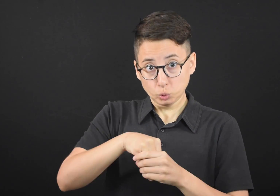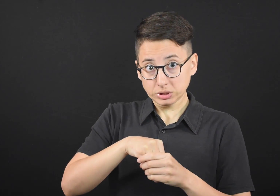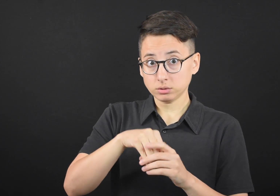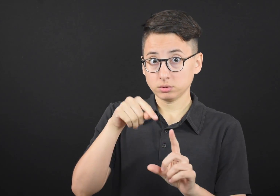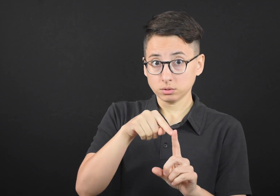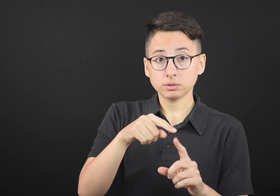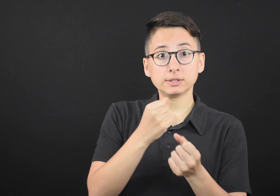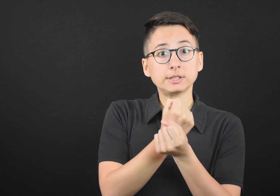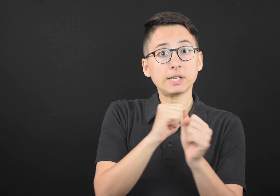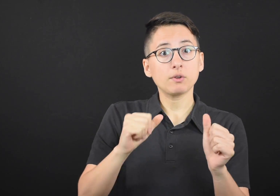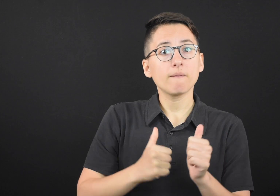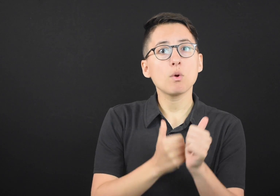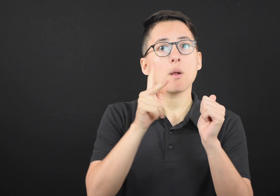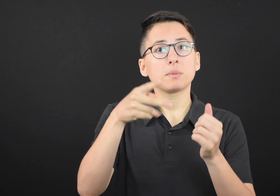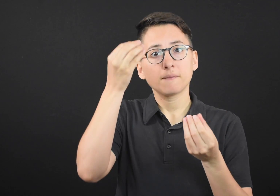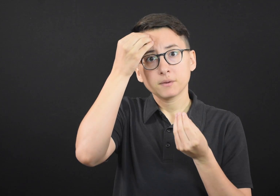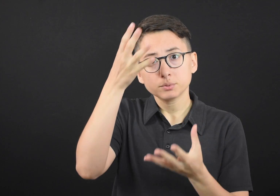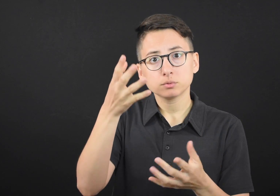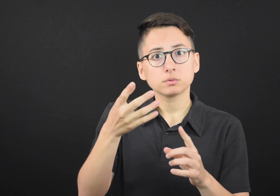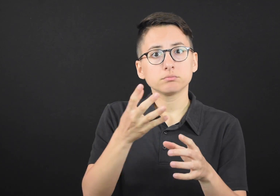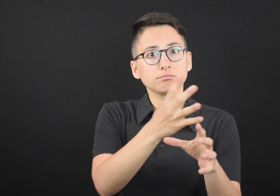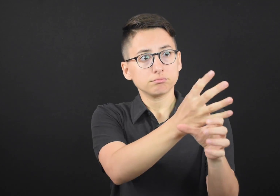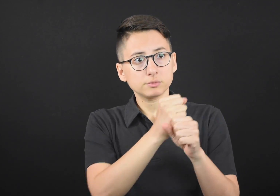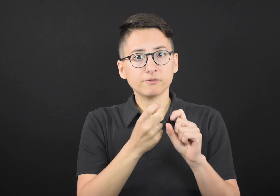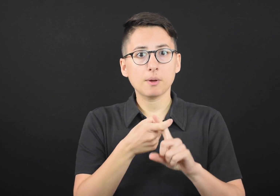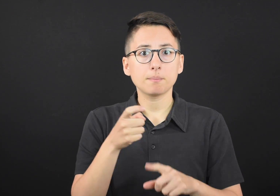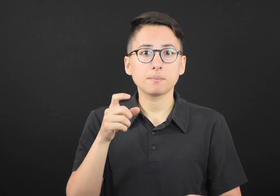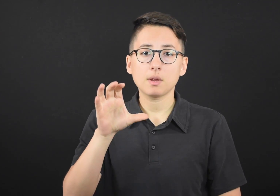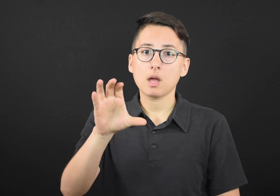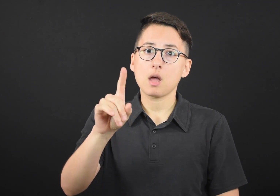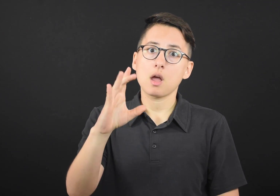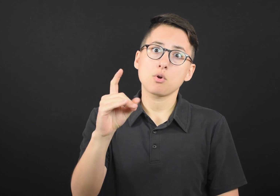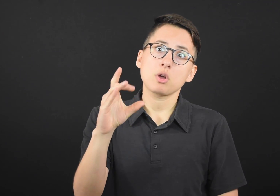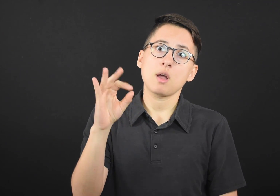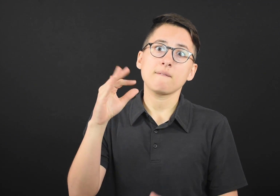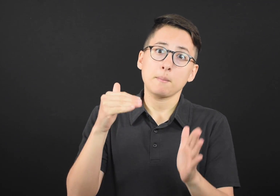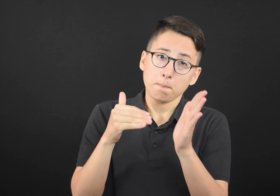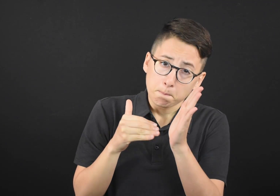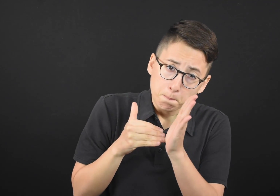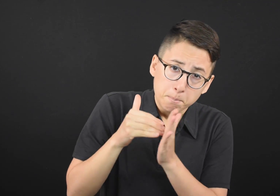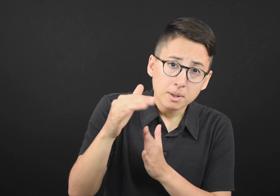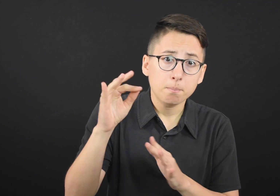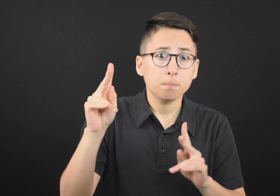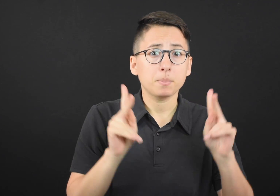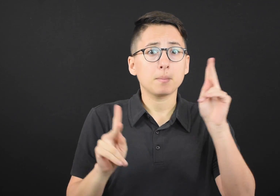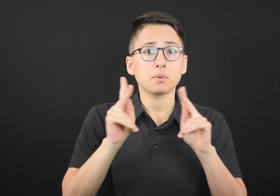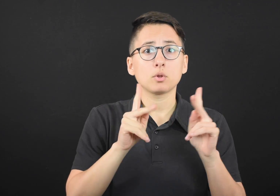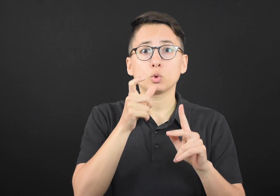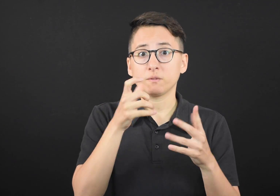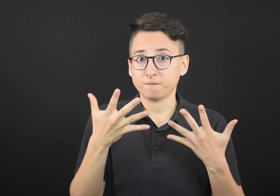information obtained from the hundreds of millions of people who have been vaccinated outside of clinical trials,